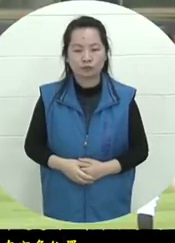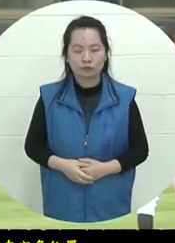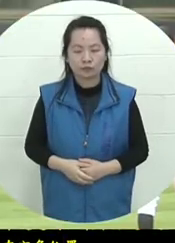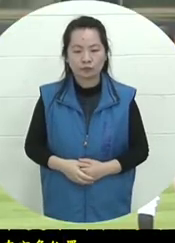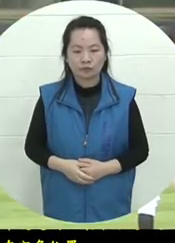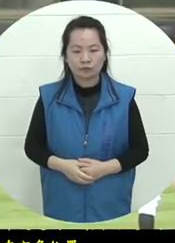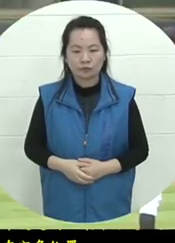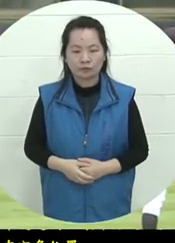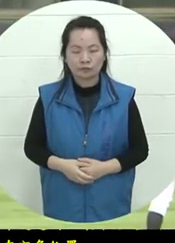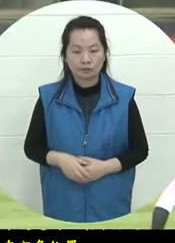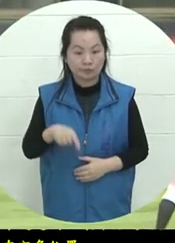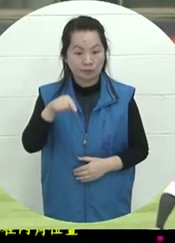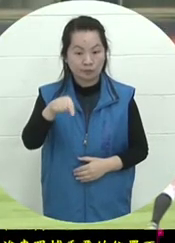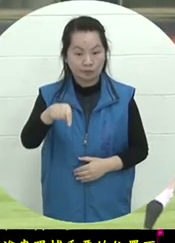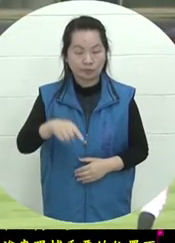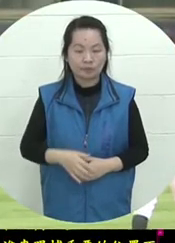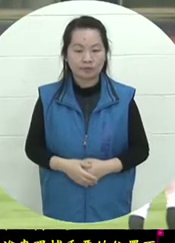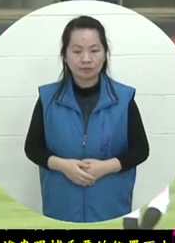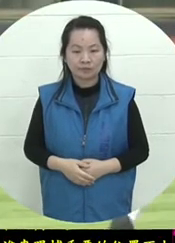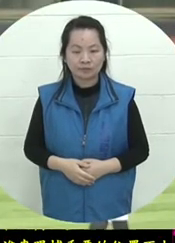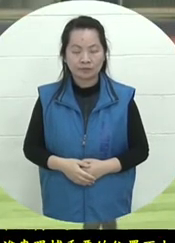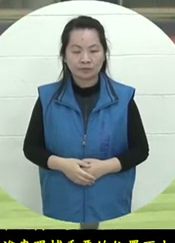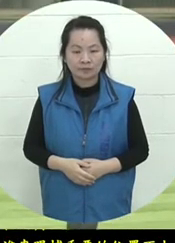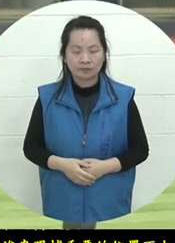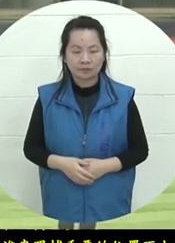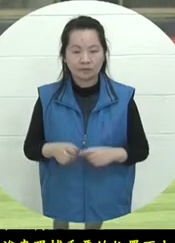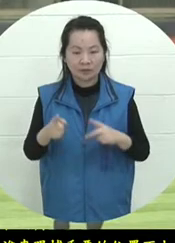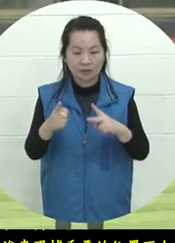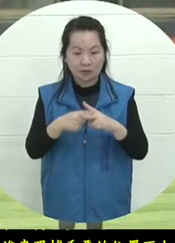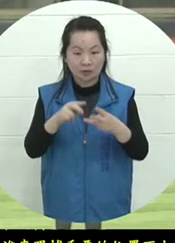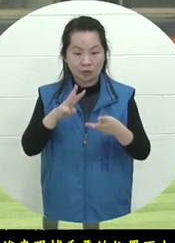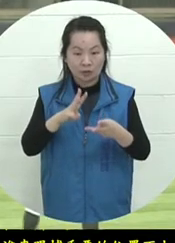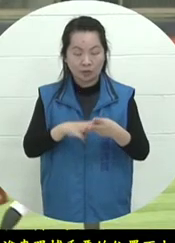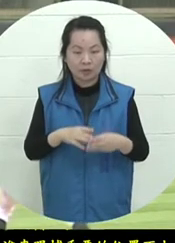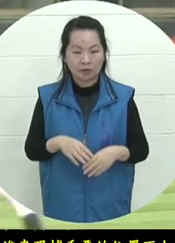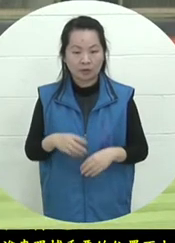In this inning, Oda's number of balls in a single inning was also significantly different. Too much